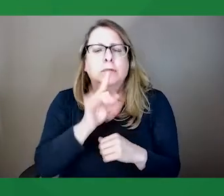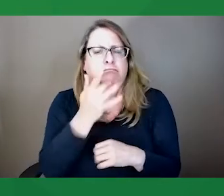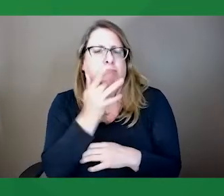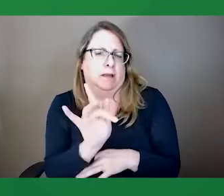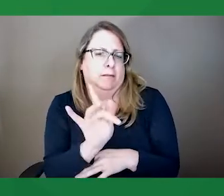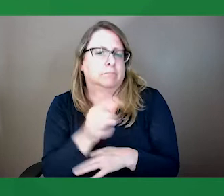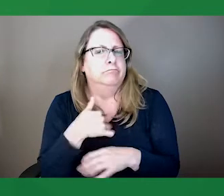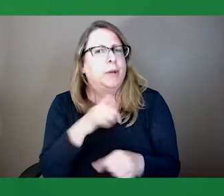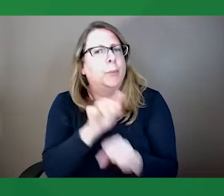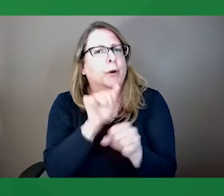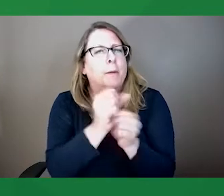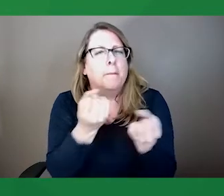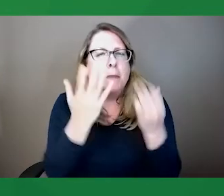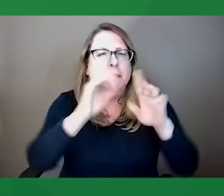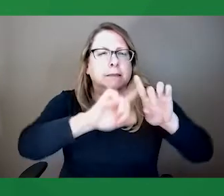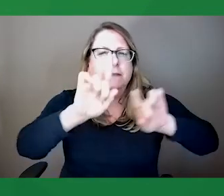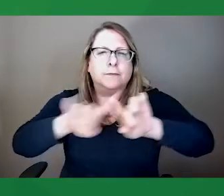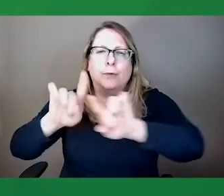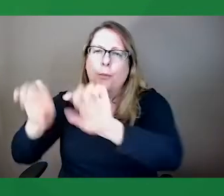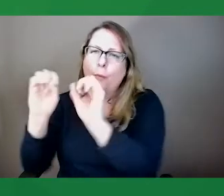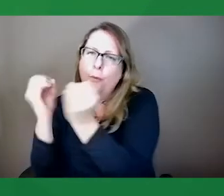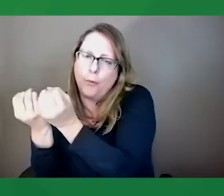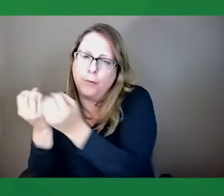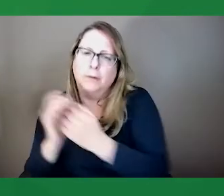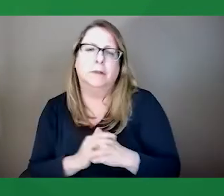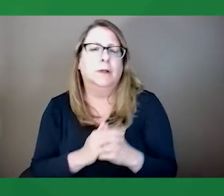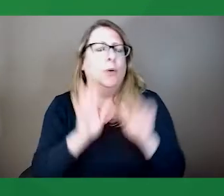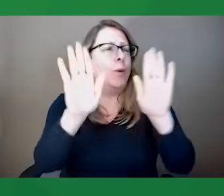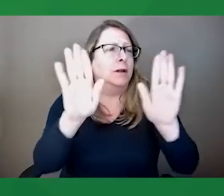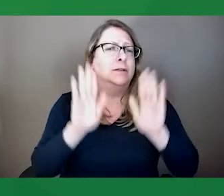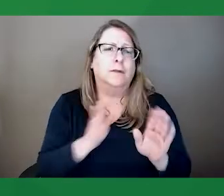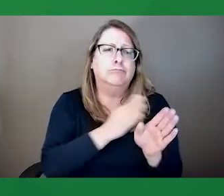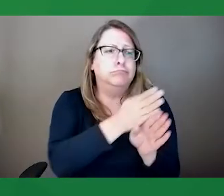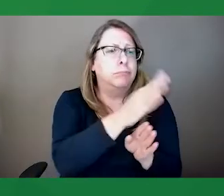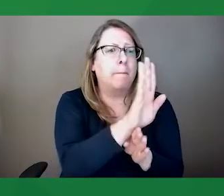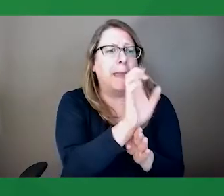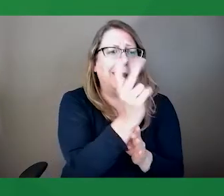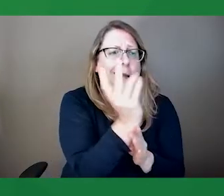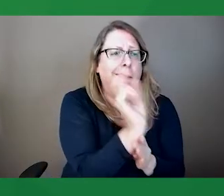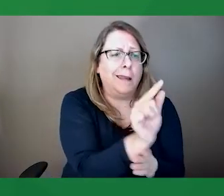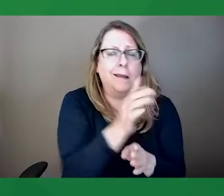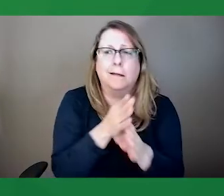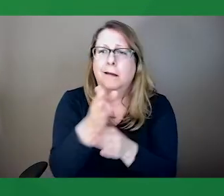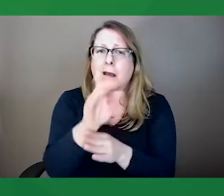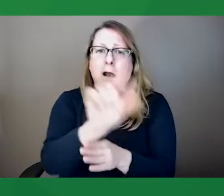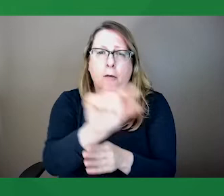in my career to have worked in multiple organizations, wonderful organizations in the banking industry, government